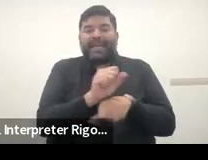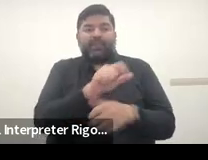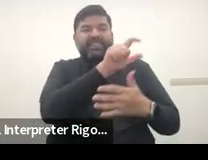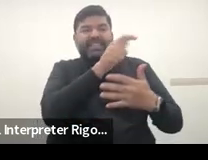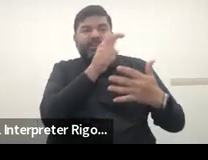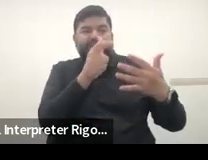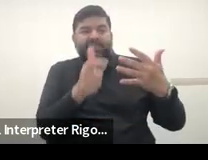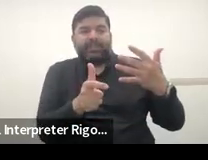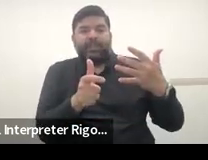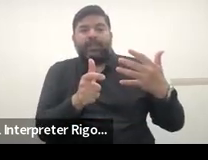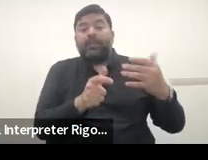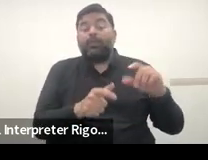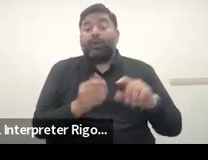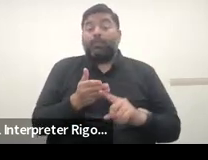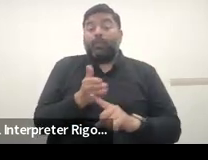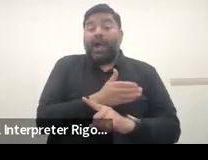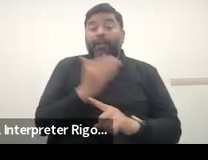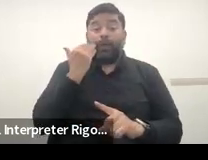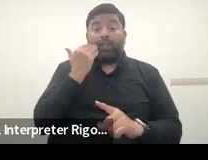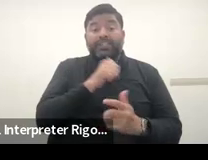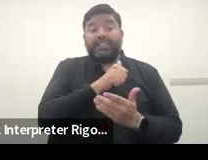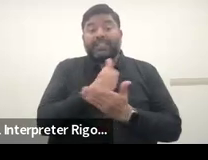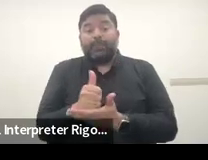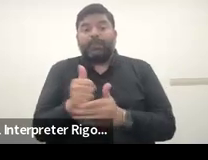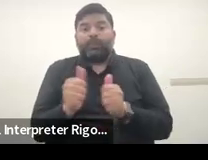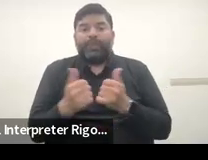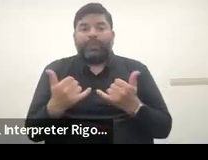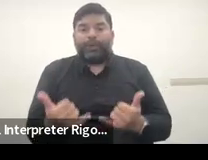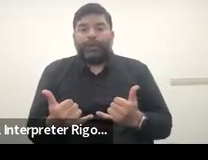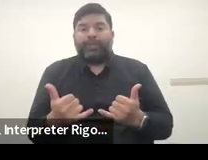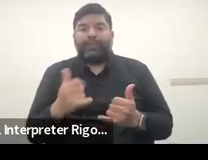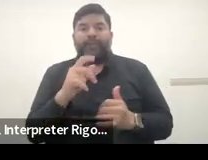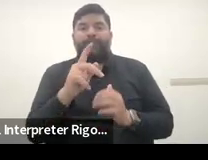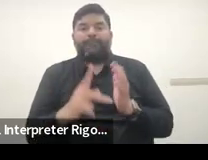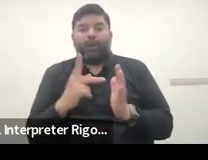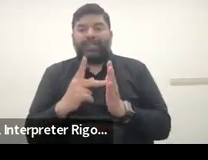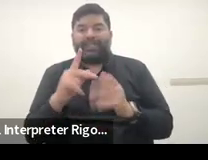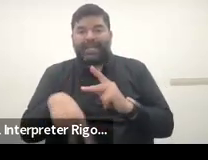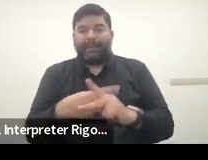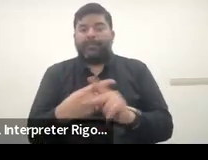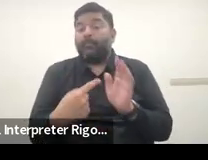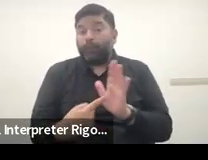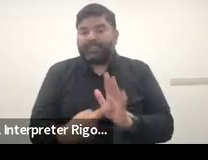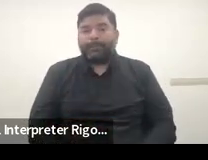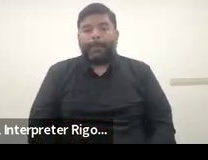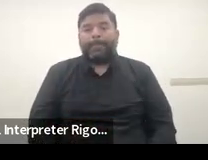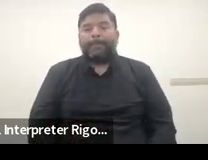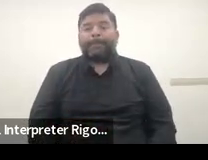prior knowledge is helping you with the current phoneme type. For example, it makes sense to